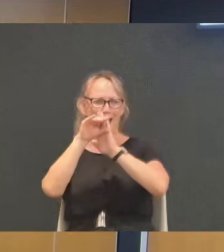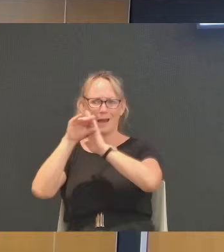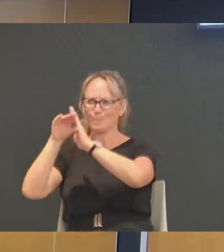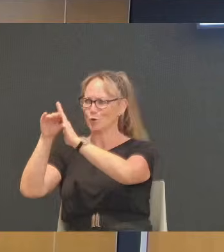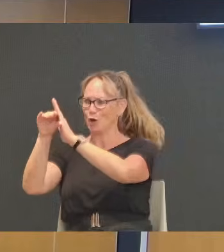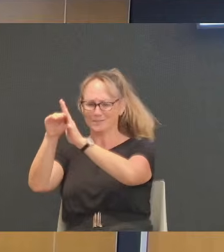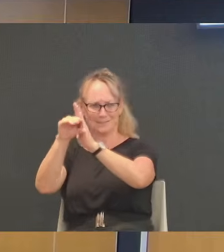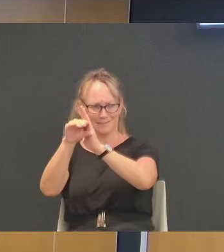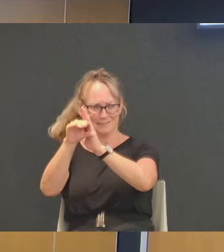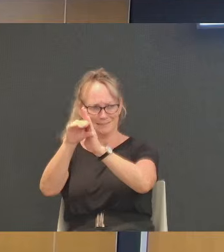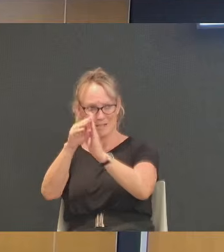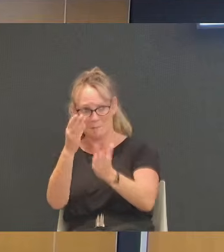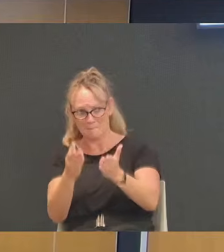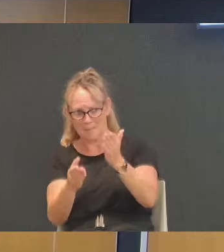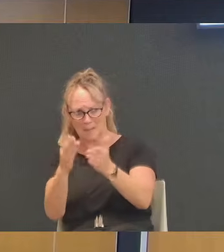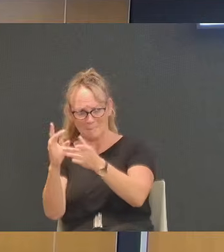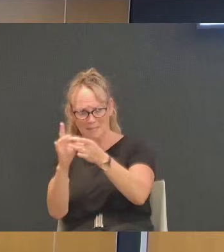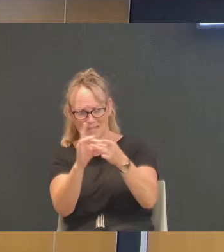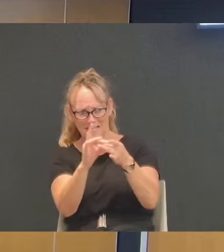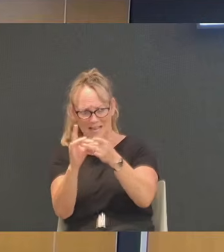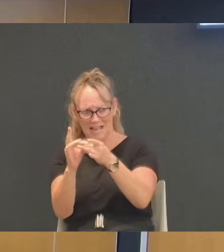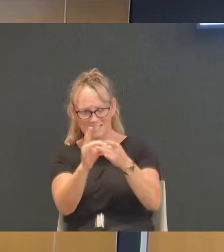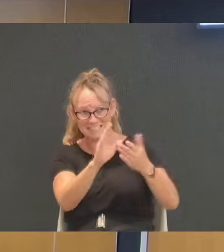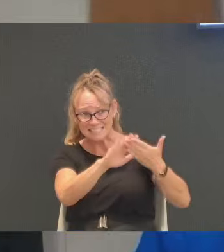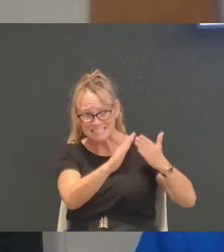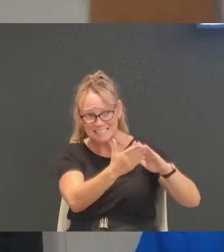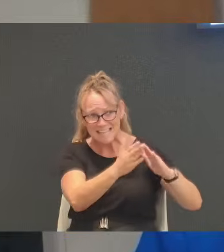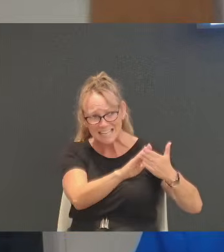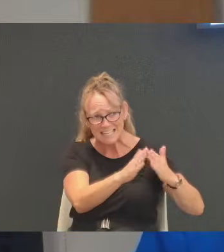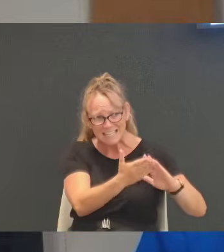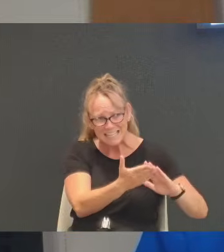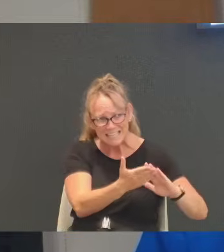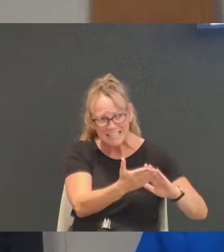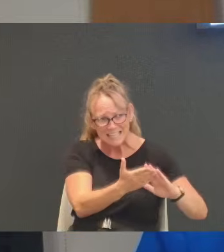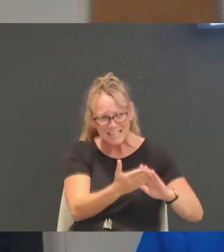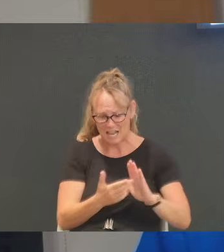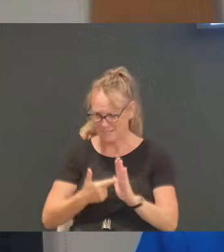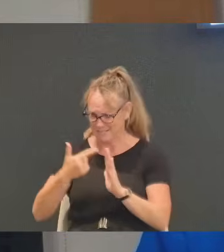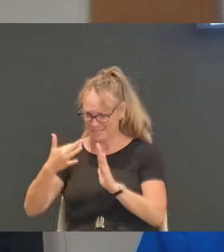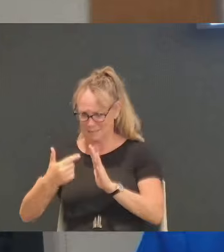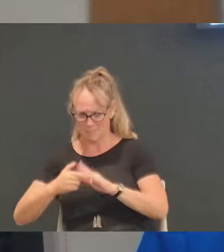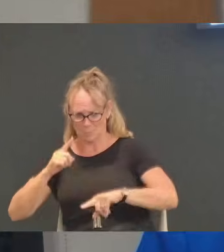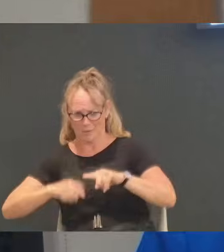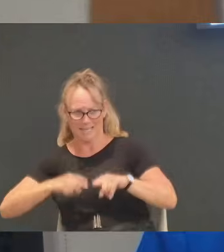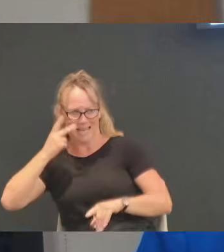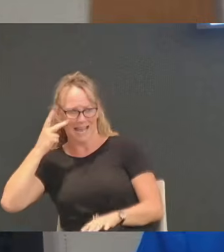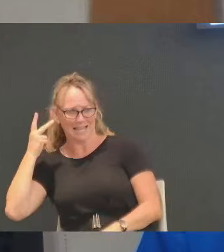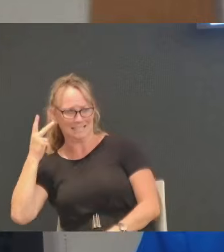potentially connected to the city and there were sometimes we can't see it unless we access it. So,